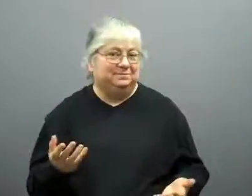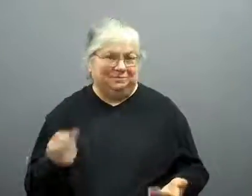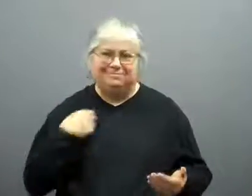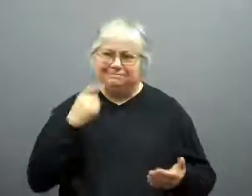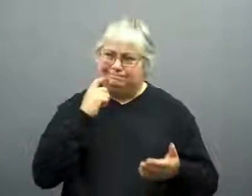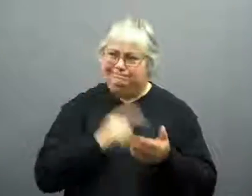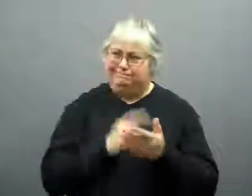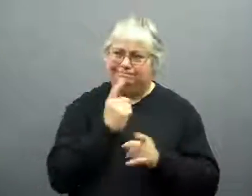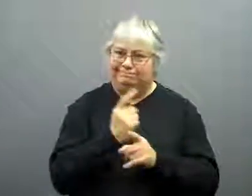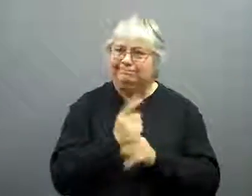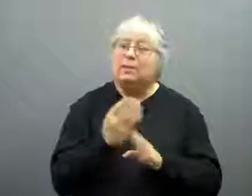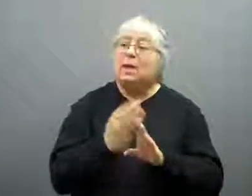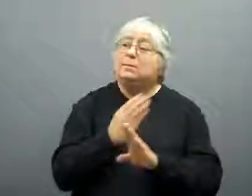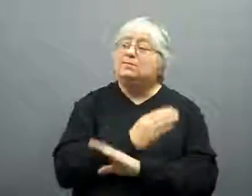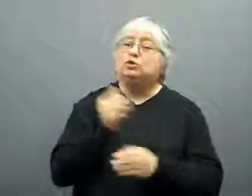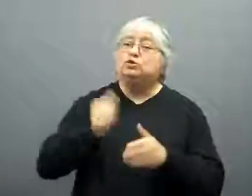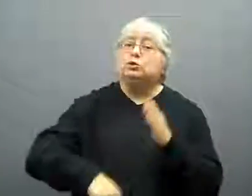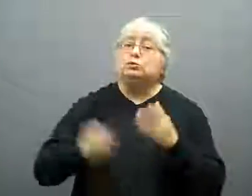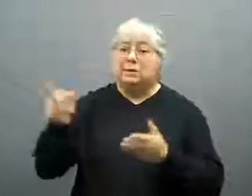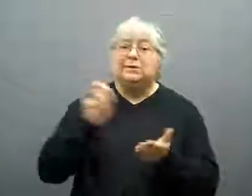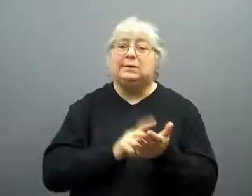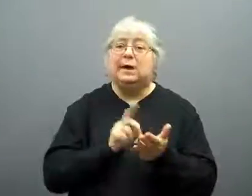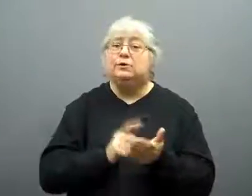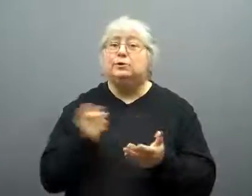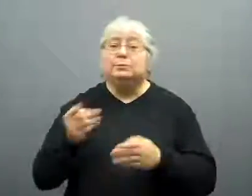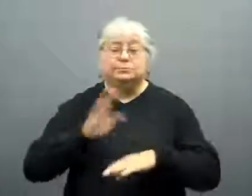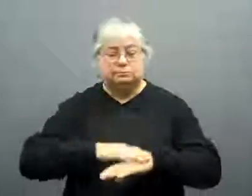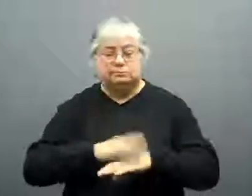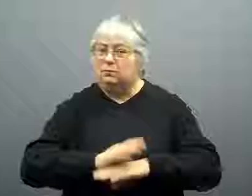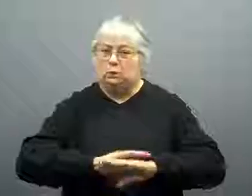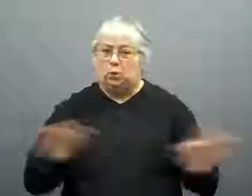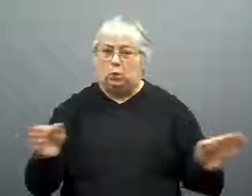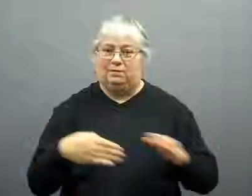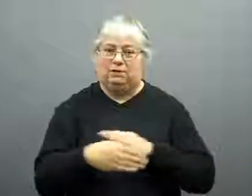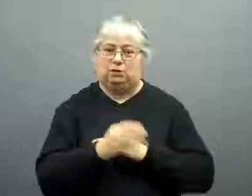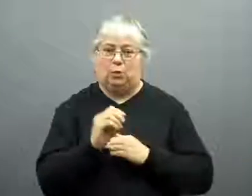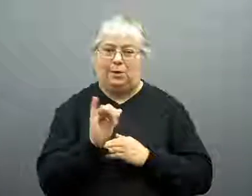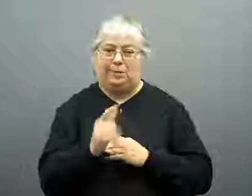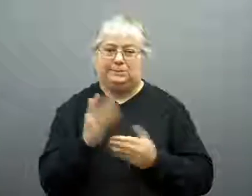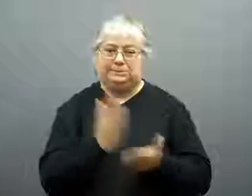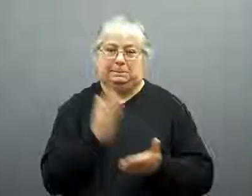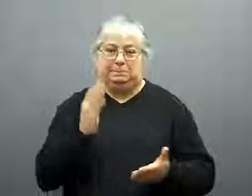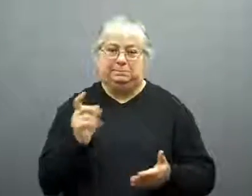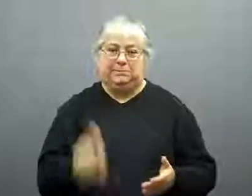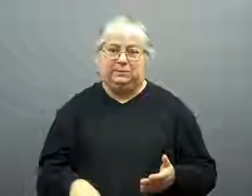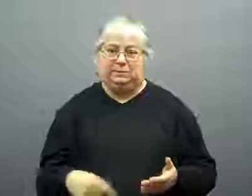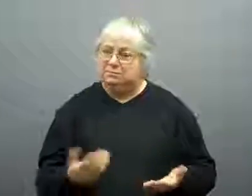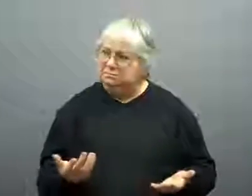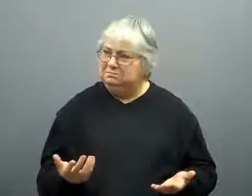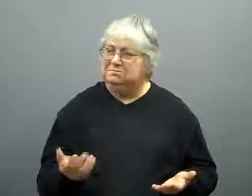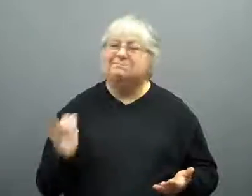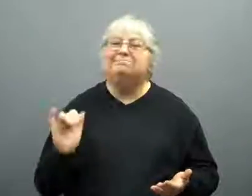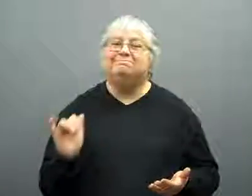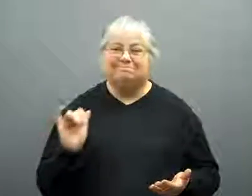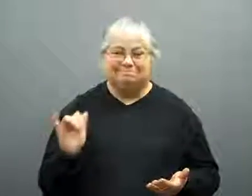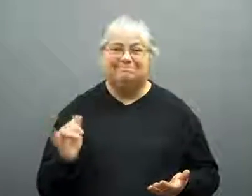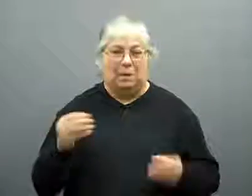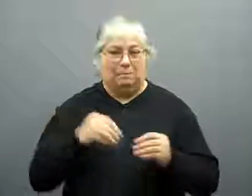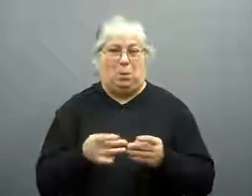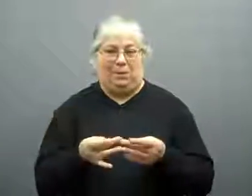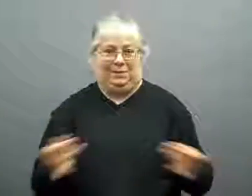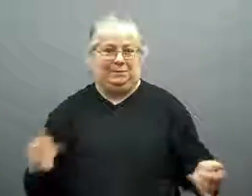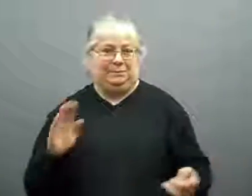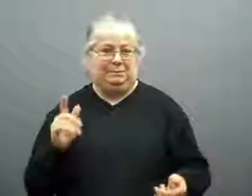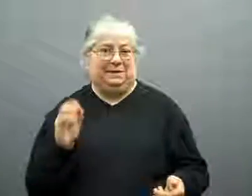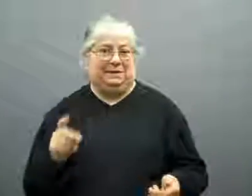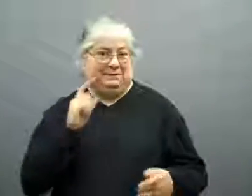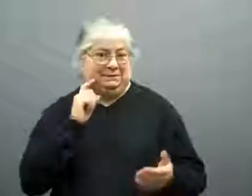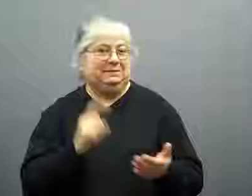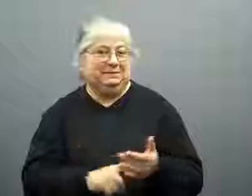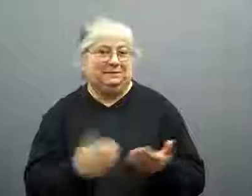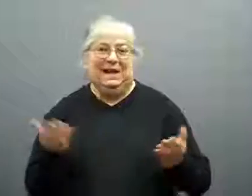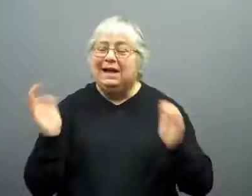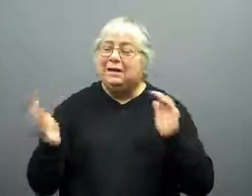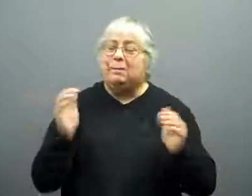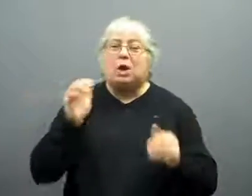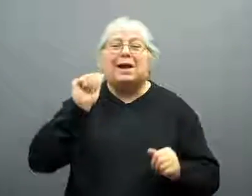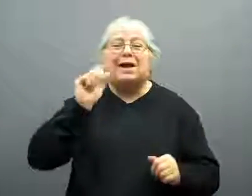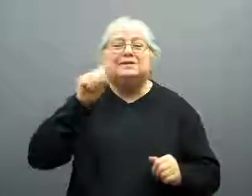I did notice that. The doctor told me to stop fish oil before surgery.